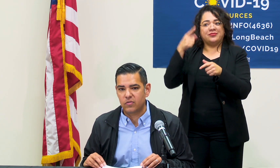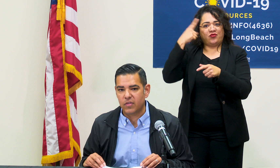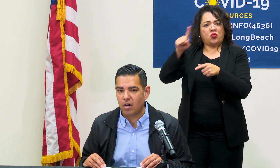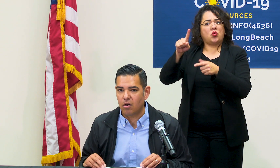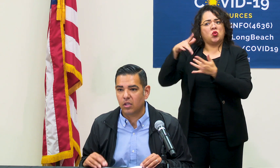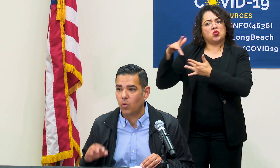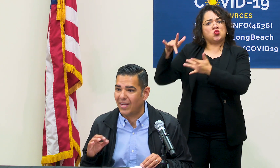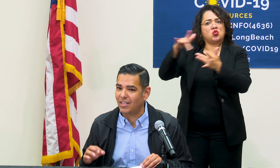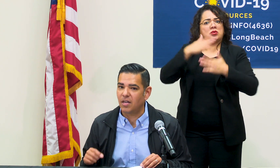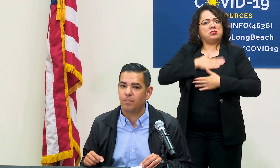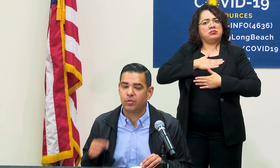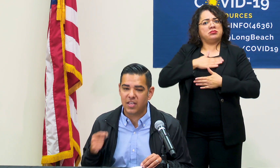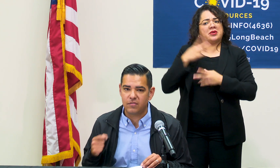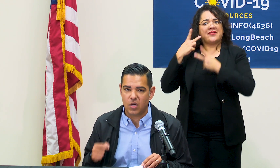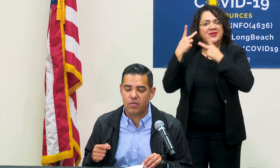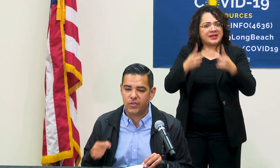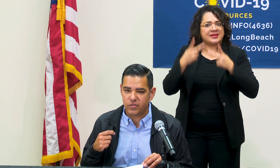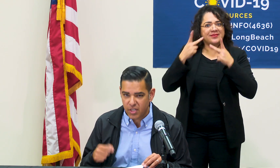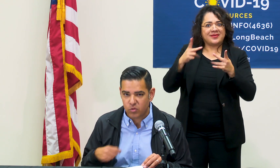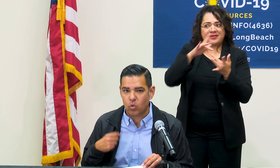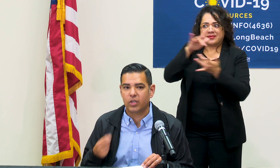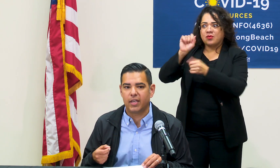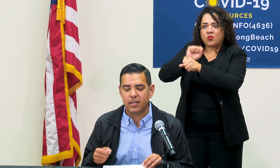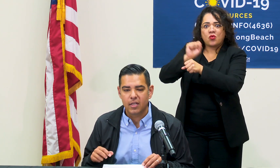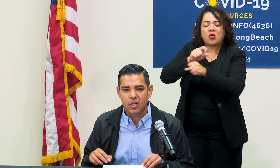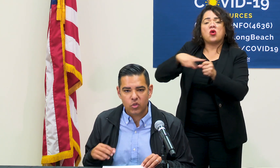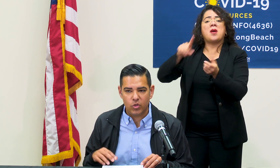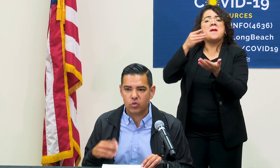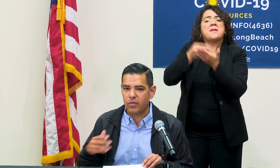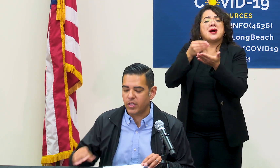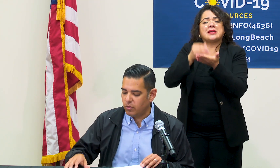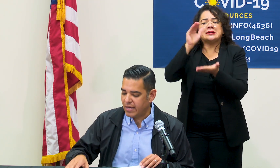that are low income please know that the City is working to ensure that you get